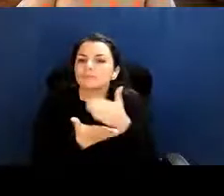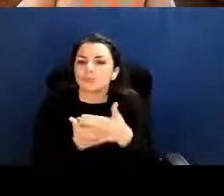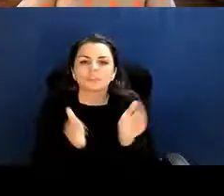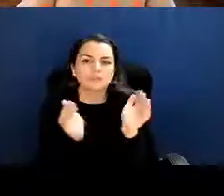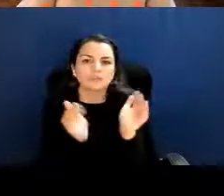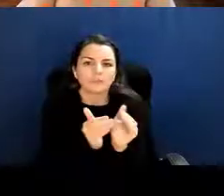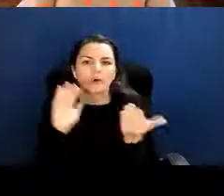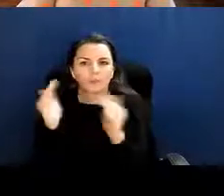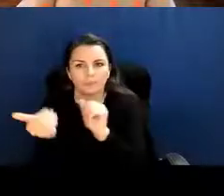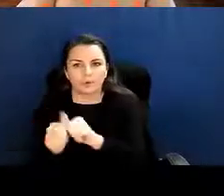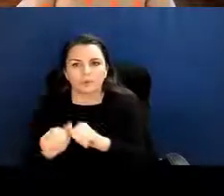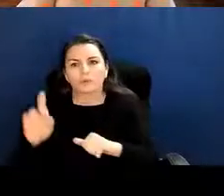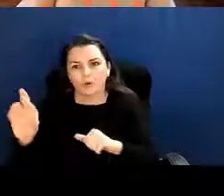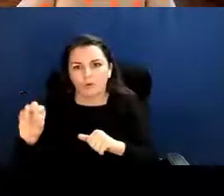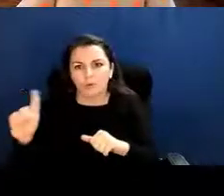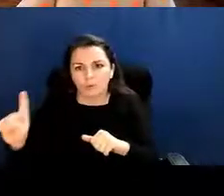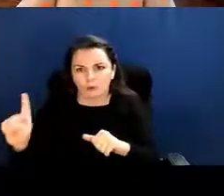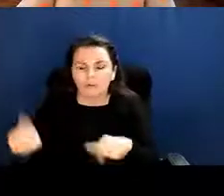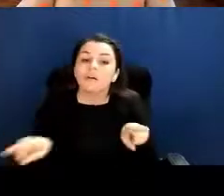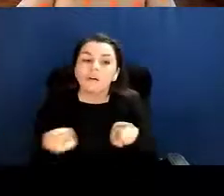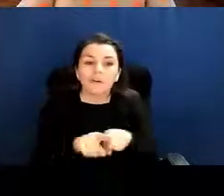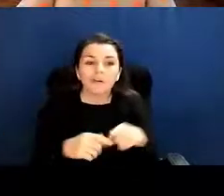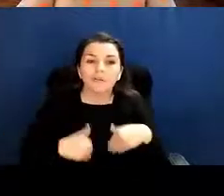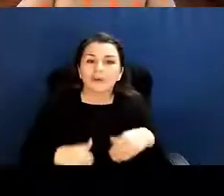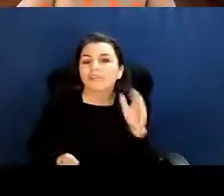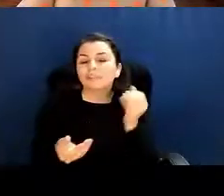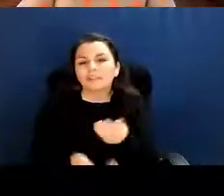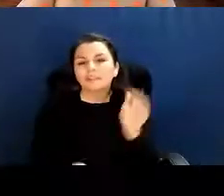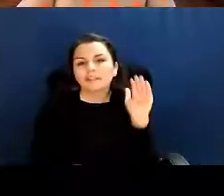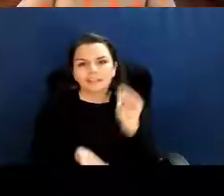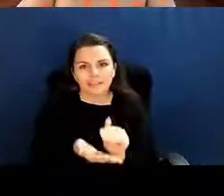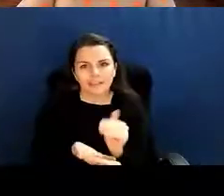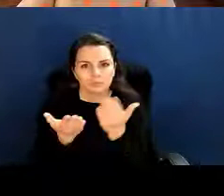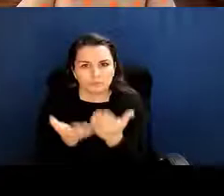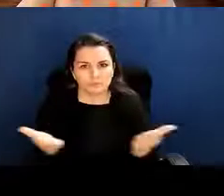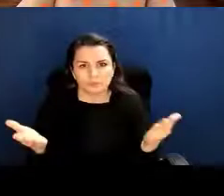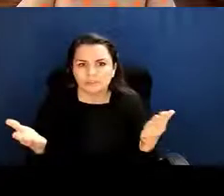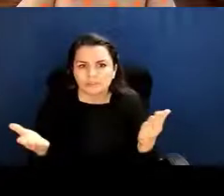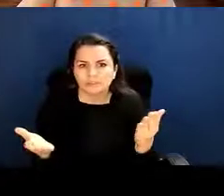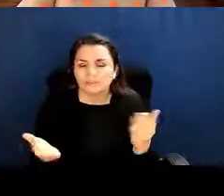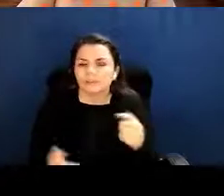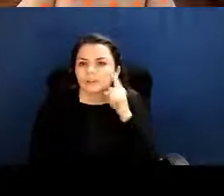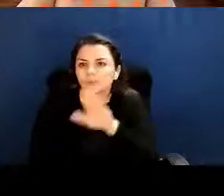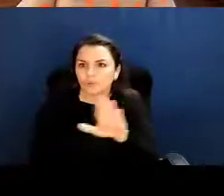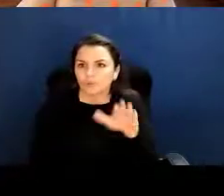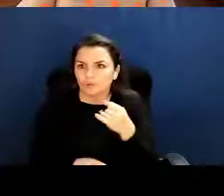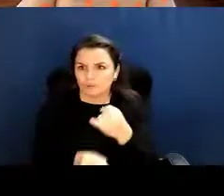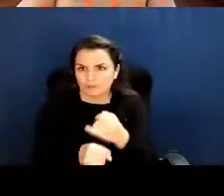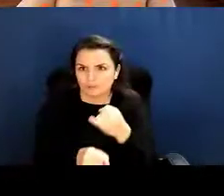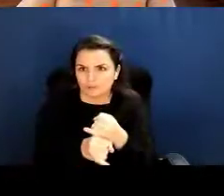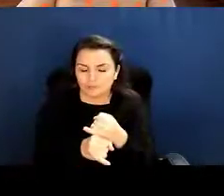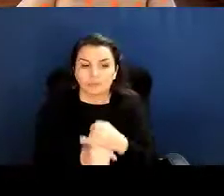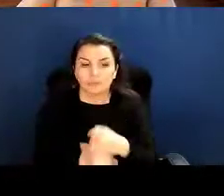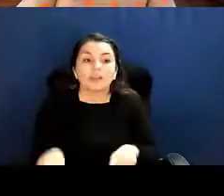that might limit what you're able to do. Although it is a research grant, the R15 has those other important goals